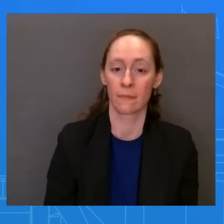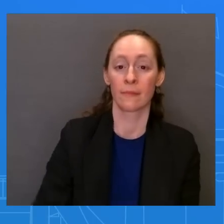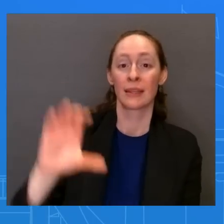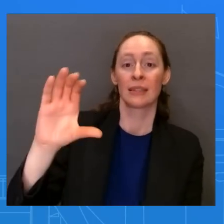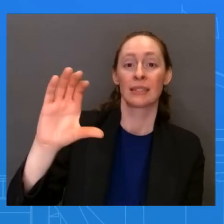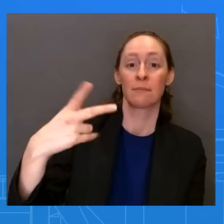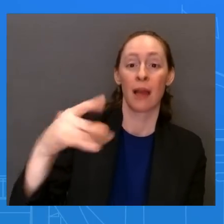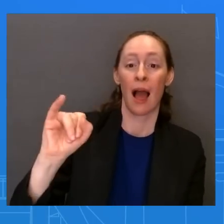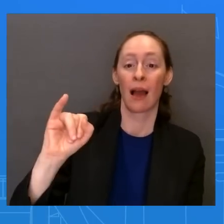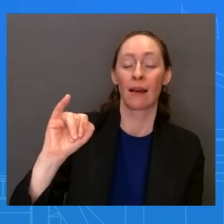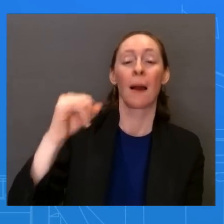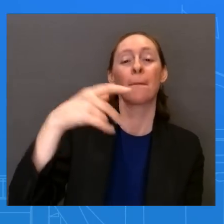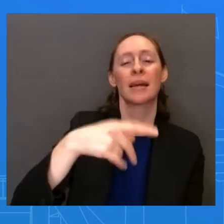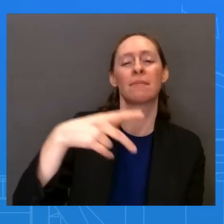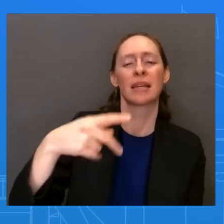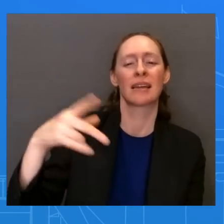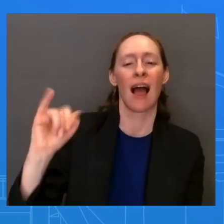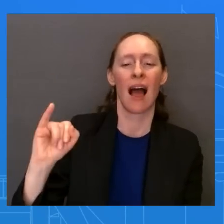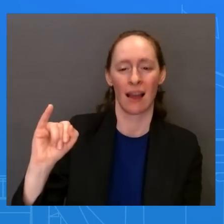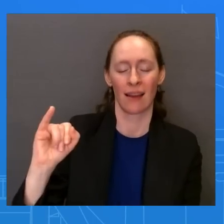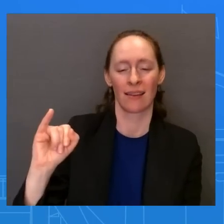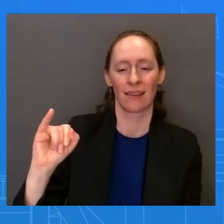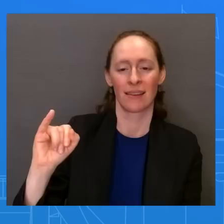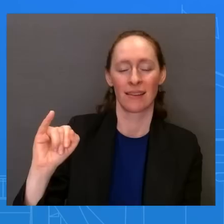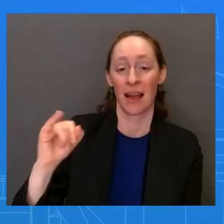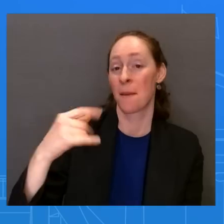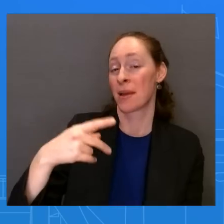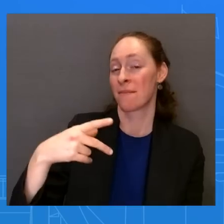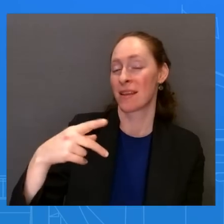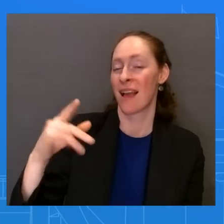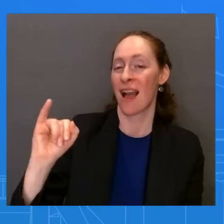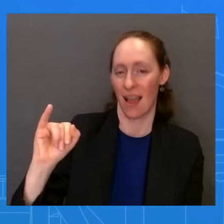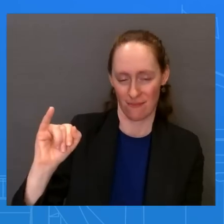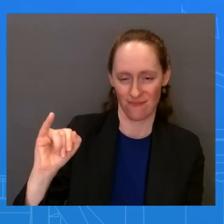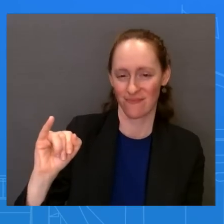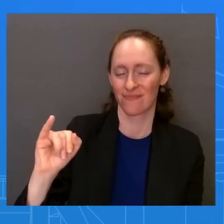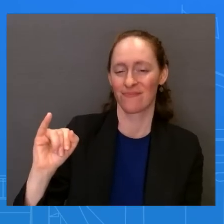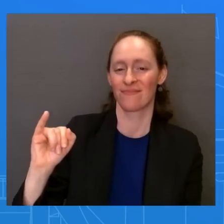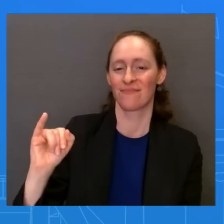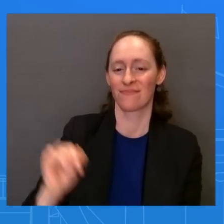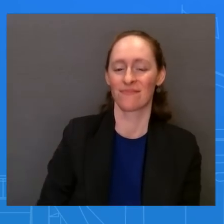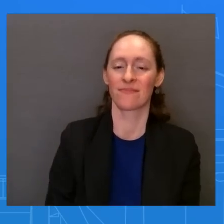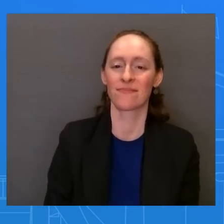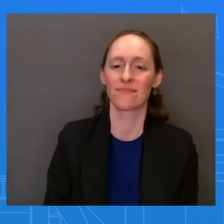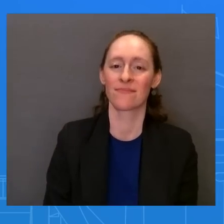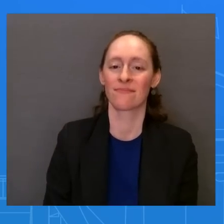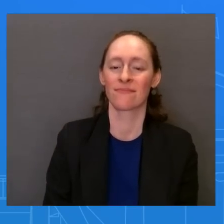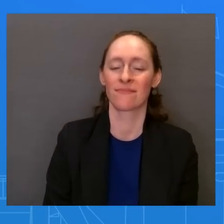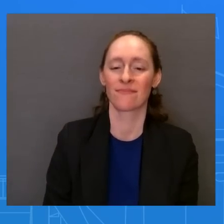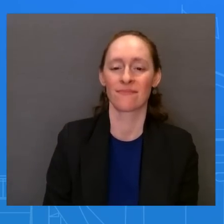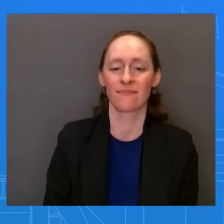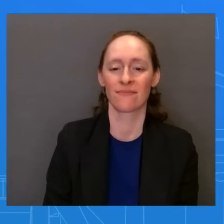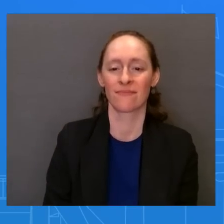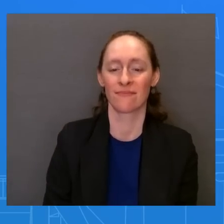we're seeing that inflation is actually indeed moderating. And a lot of that is connected to the President's economic policies.